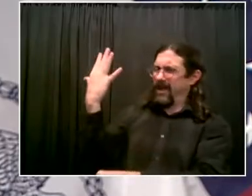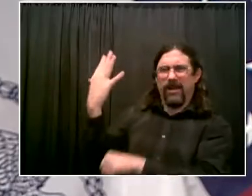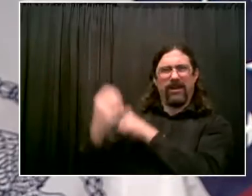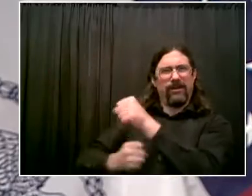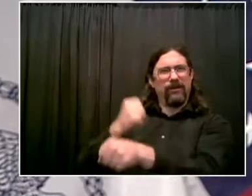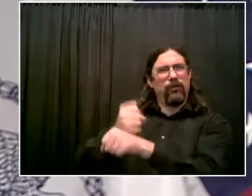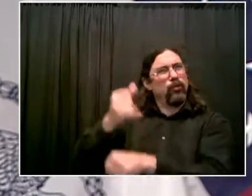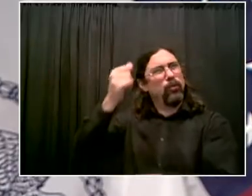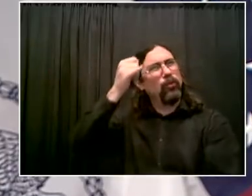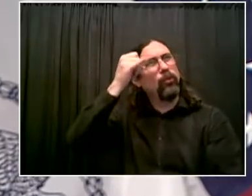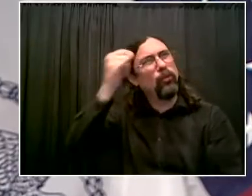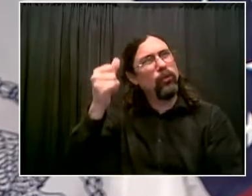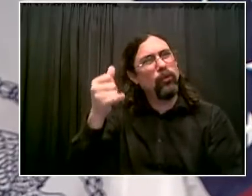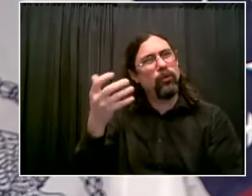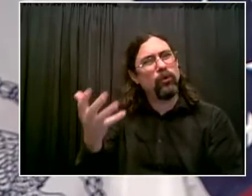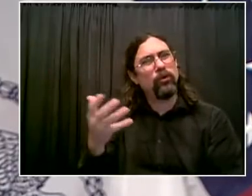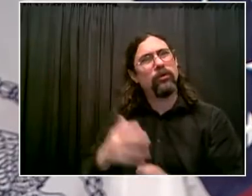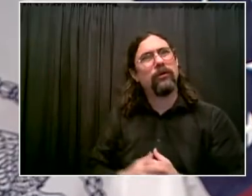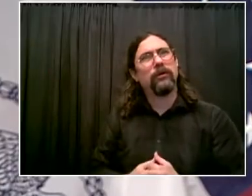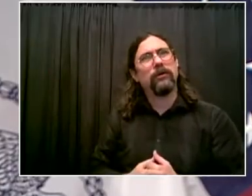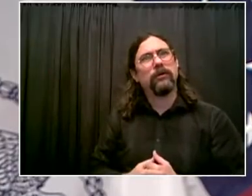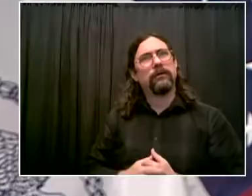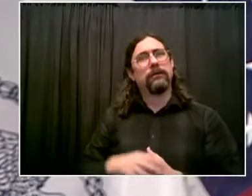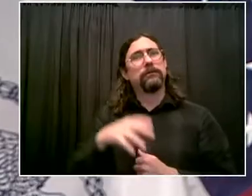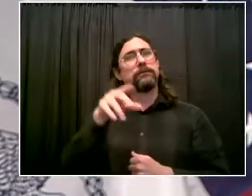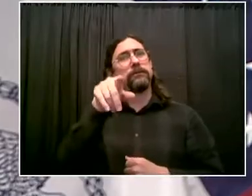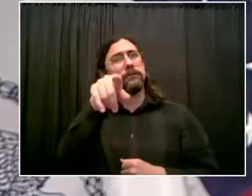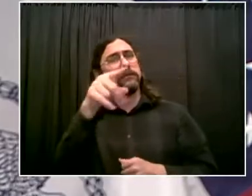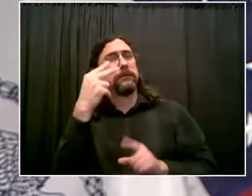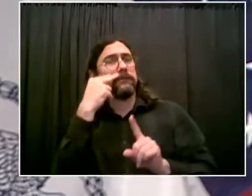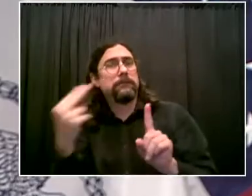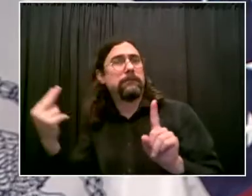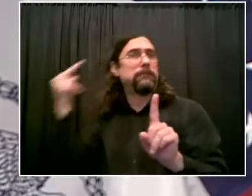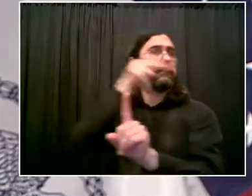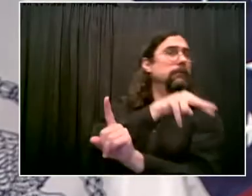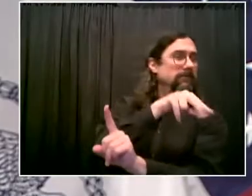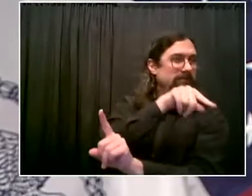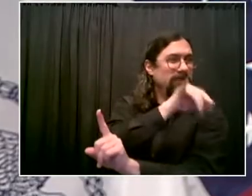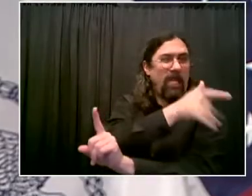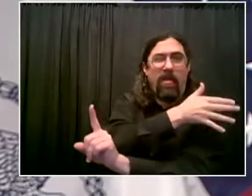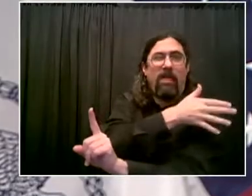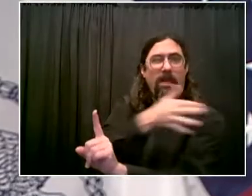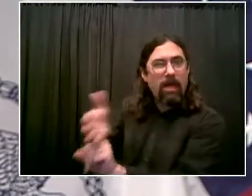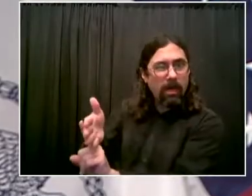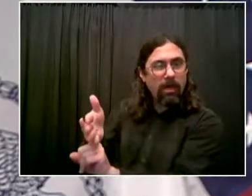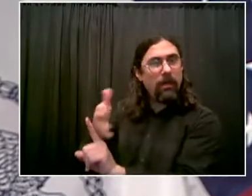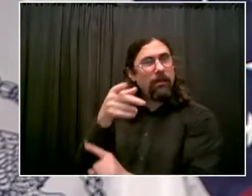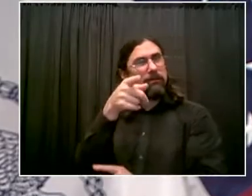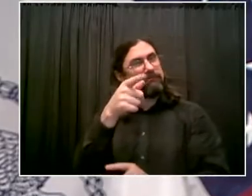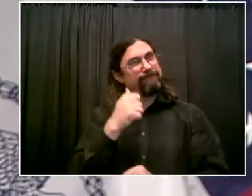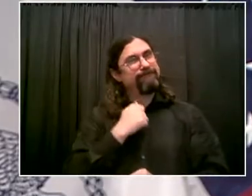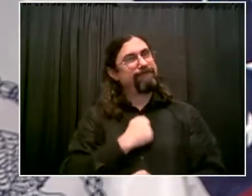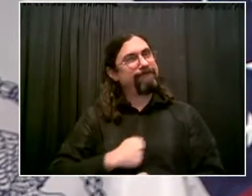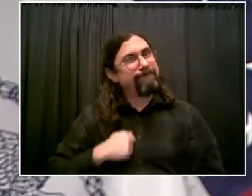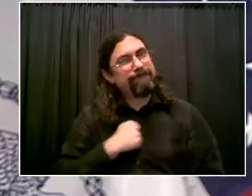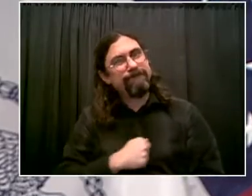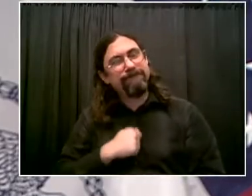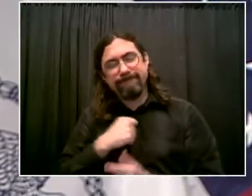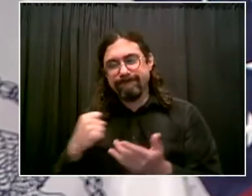DIFFERENTLY? YOU HAVE ANY EGRRETS ABOUT HOWYO U NHADLE HIS DEATH? YES, I HAVE SPOKEN TO IT